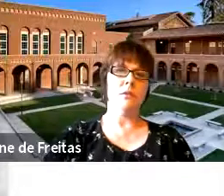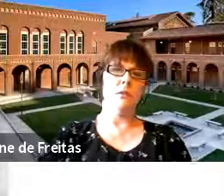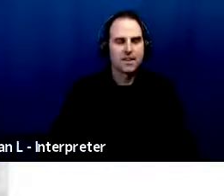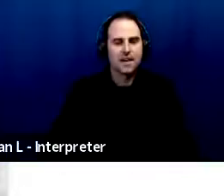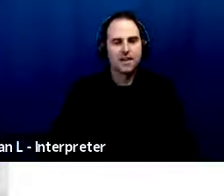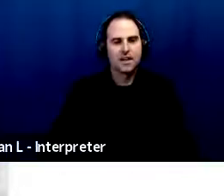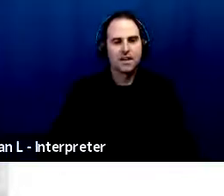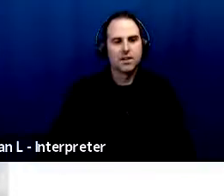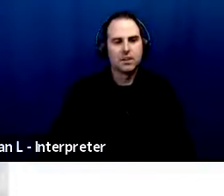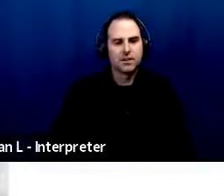Yeah, exactly. of illumine.